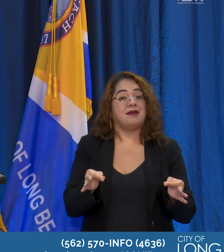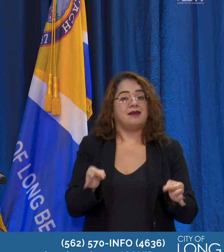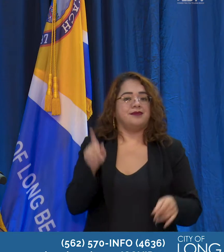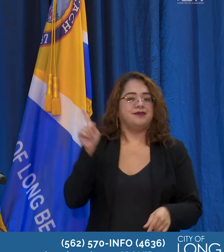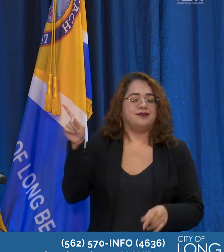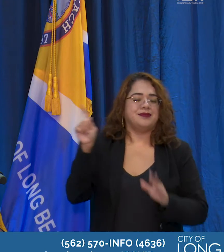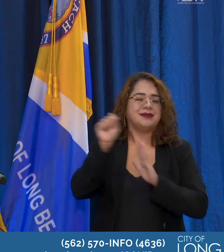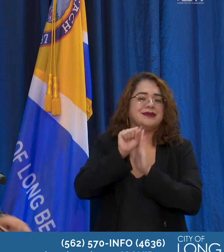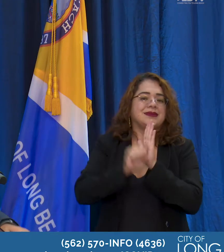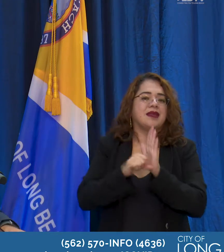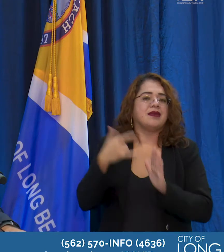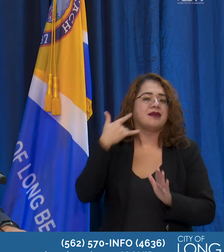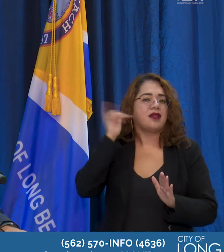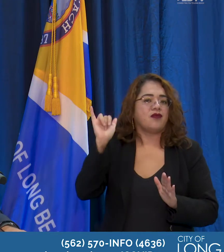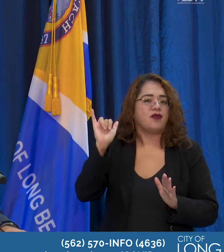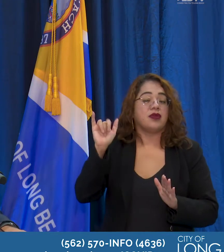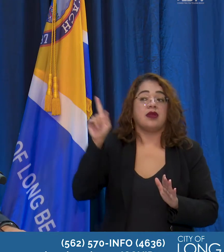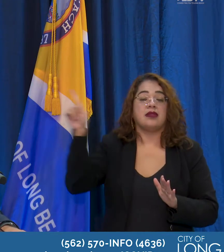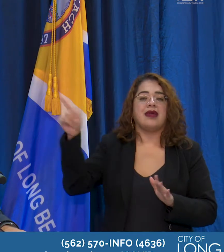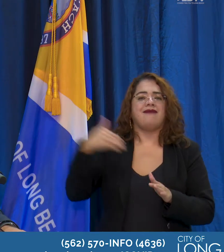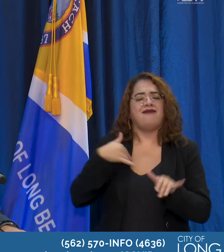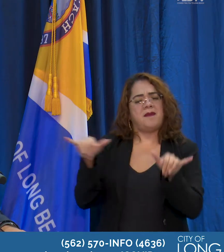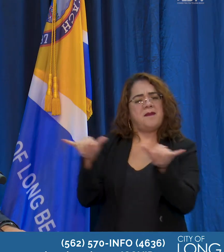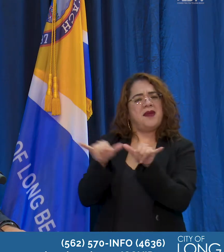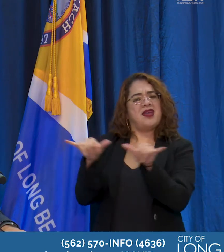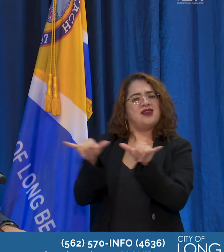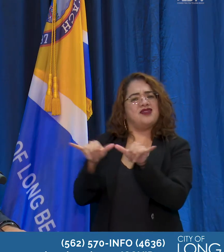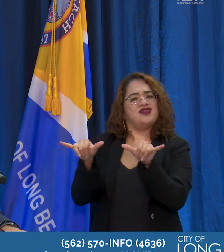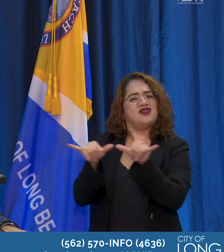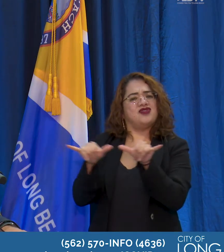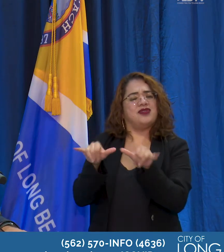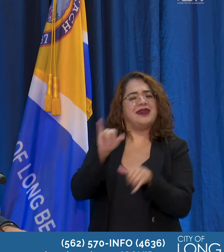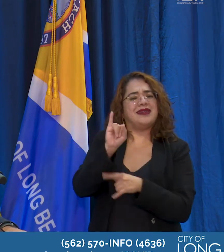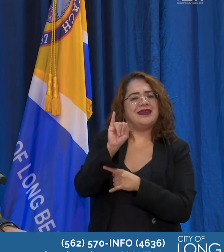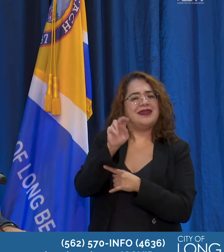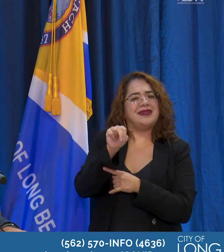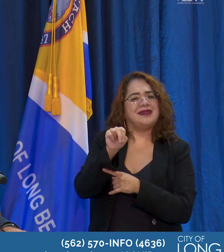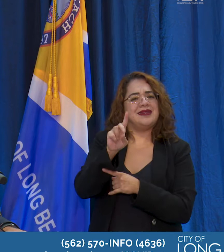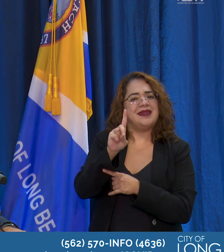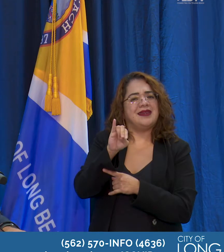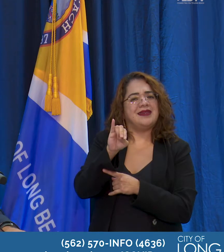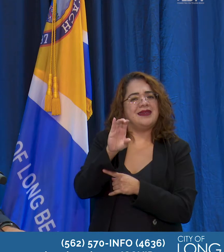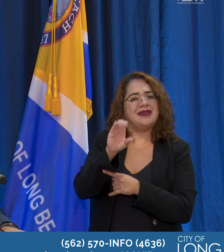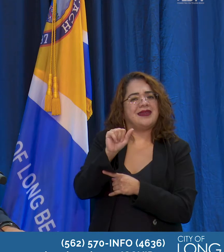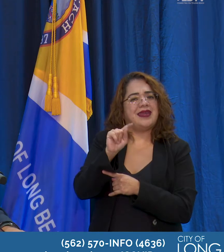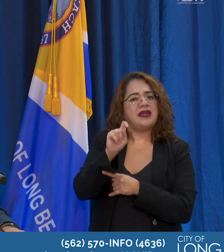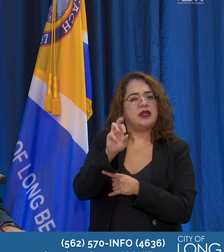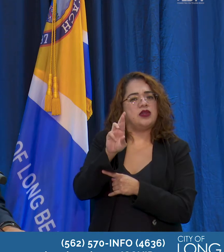and state indicators. So we have to meet the state indicators to move to the next